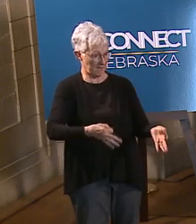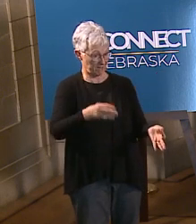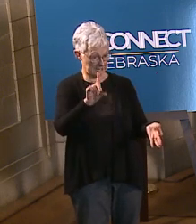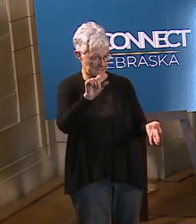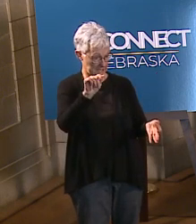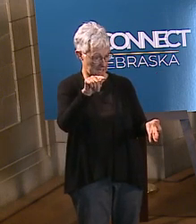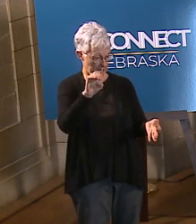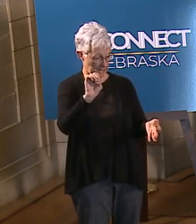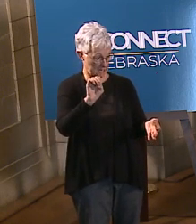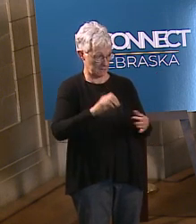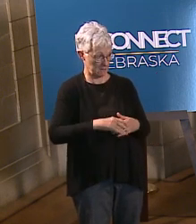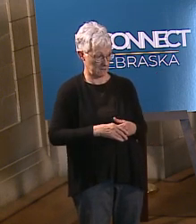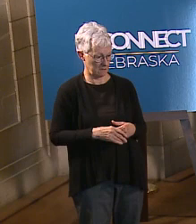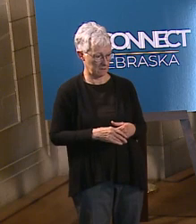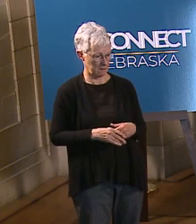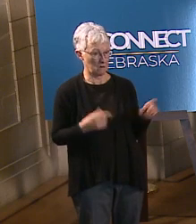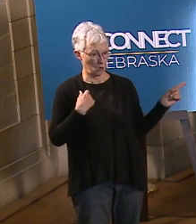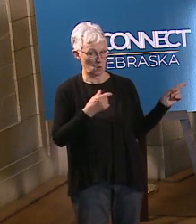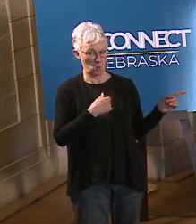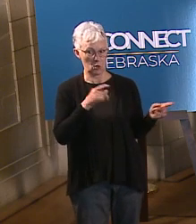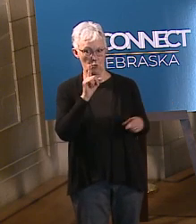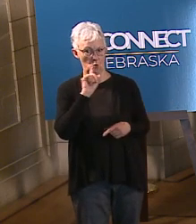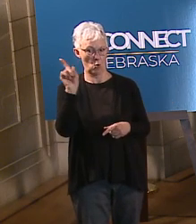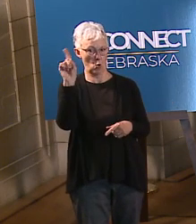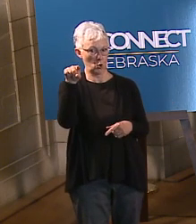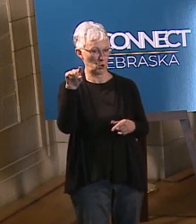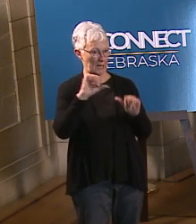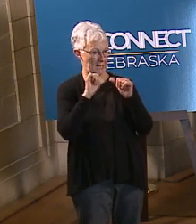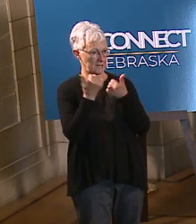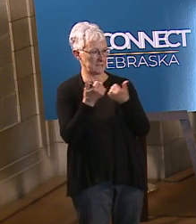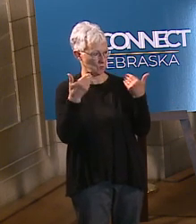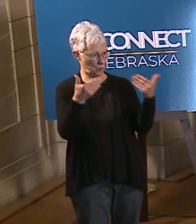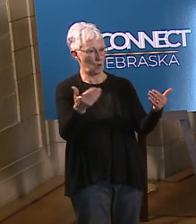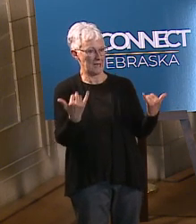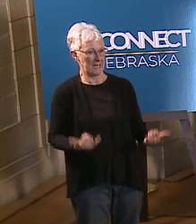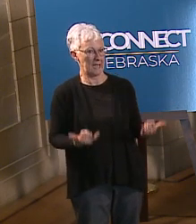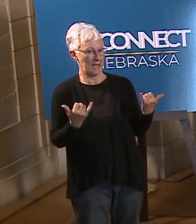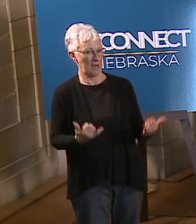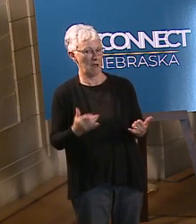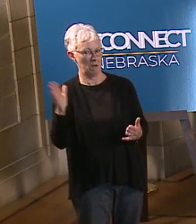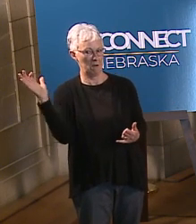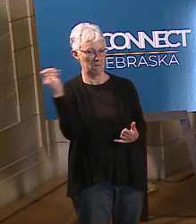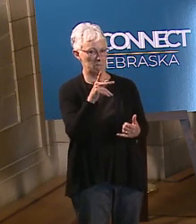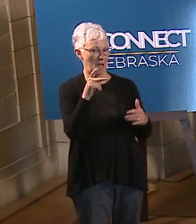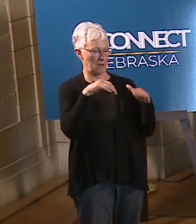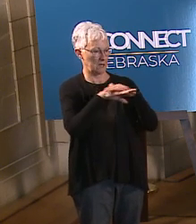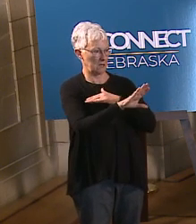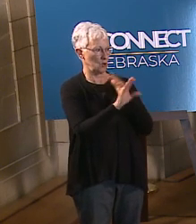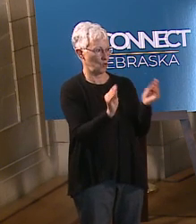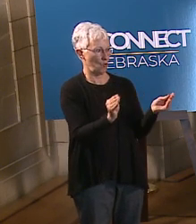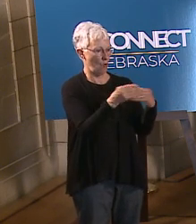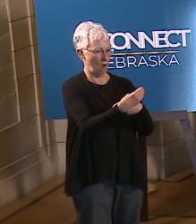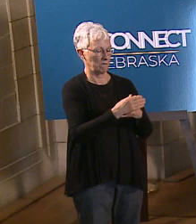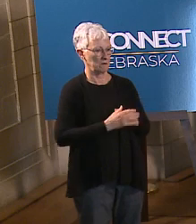THE OFFICE.